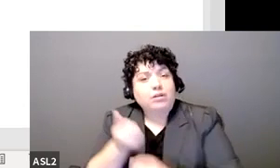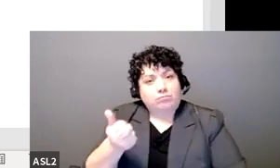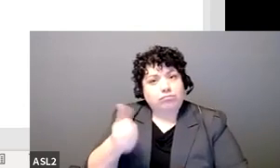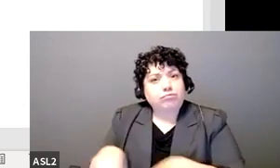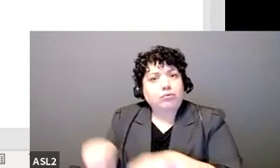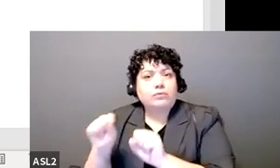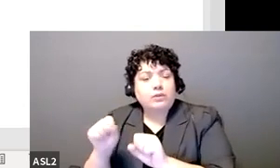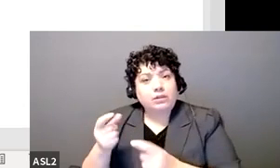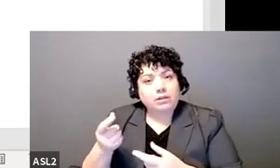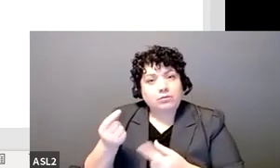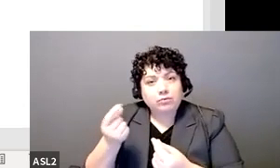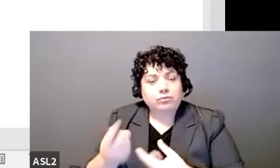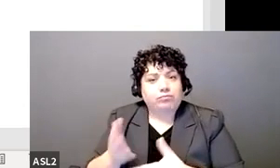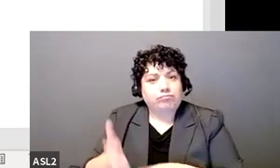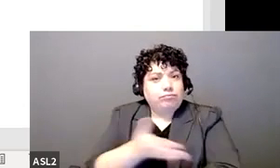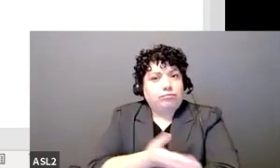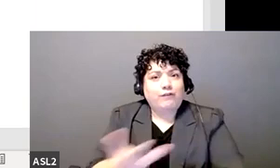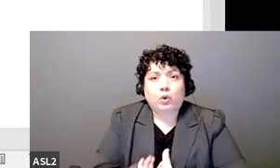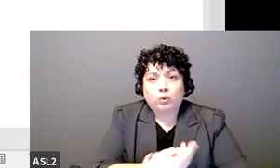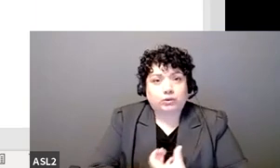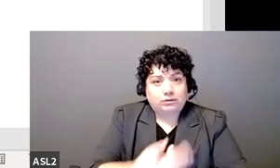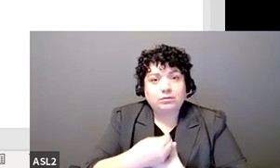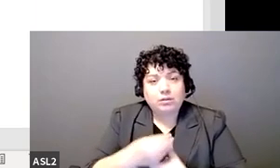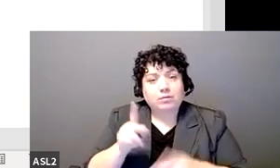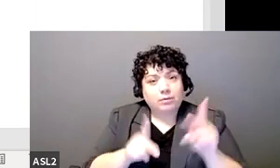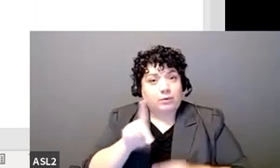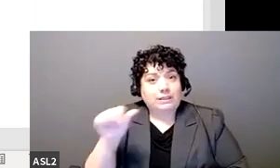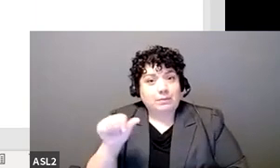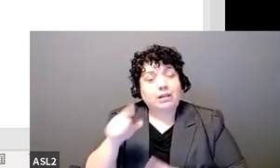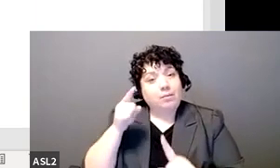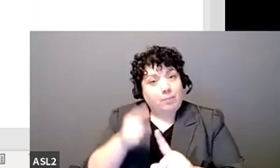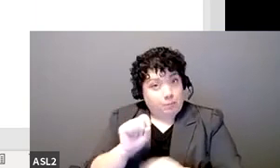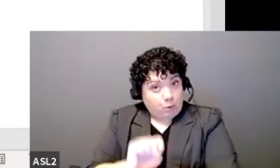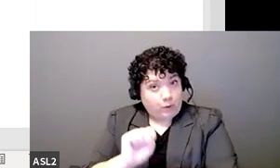people with intellectual disabilities via employment so viewing employment as a conduit